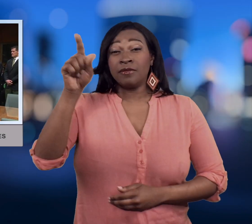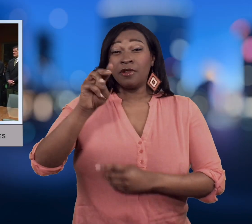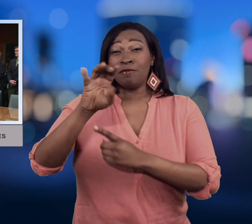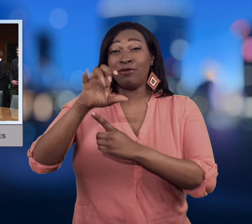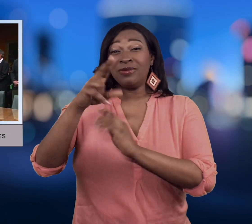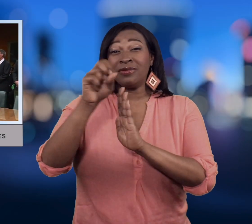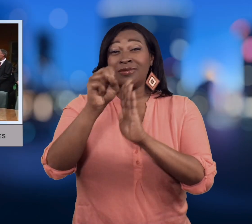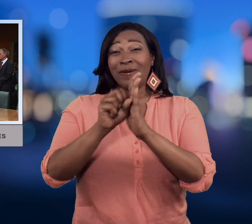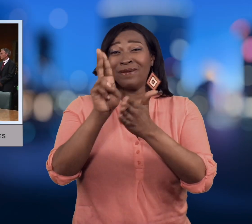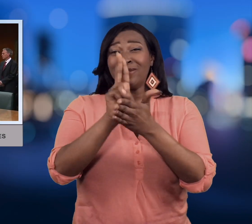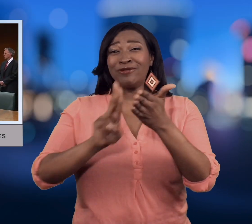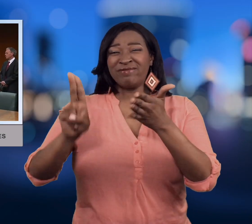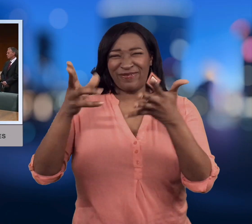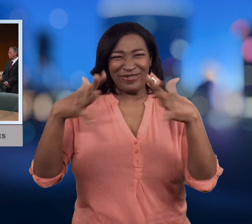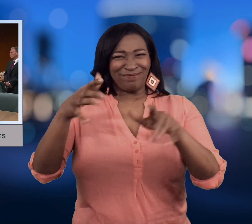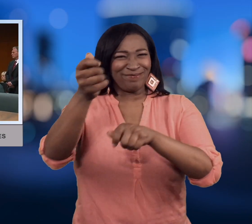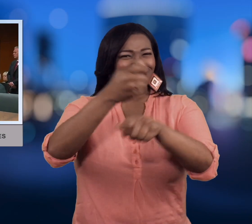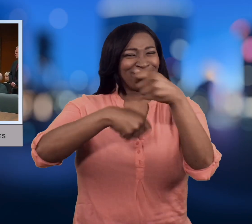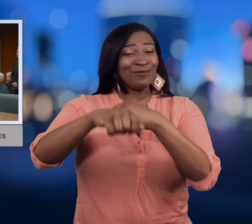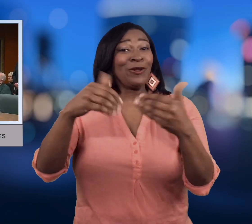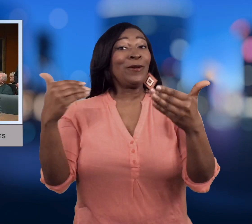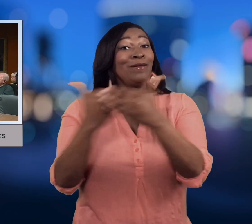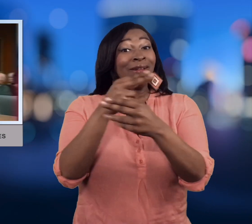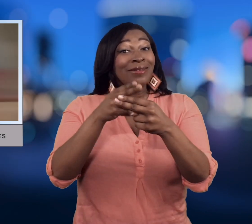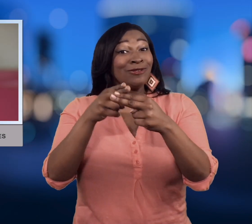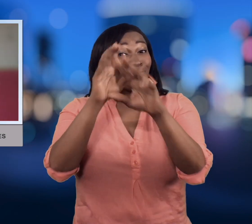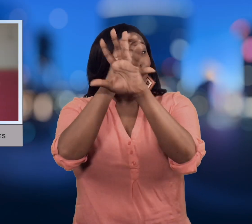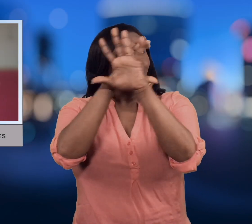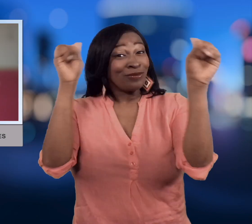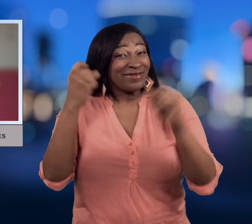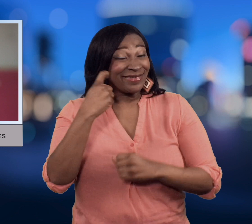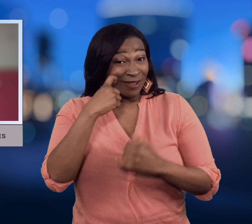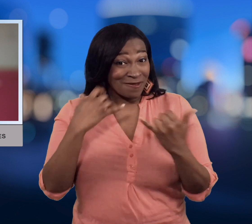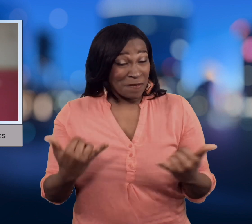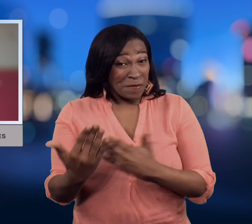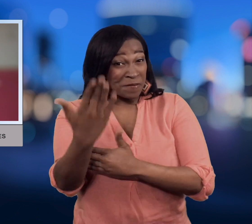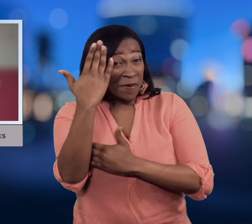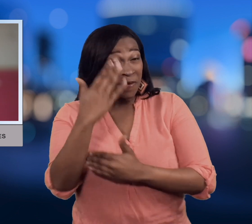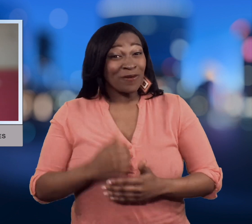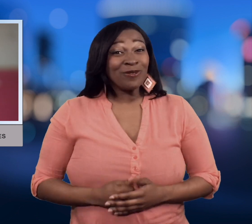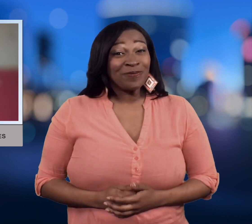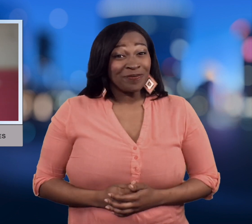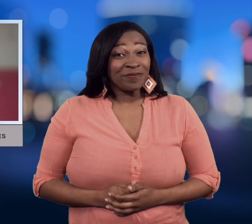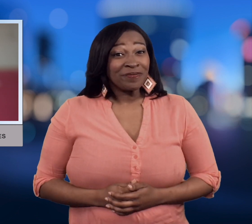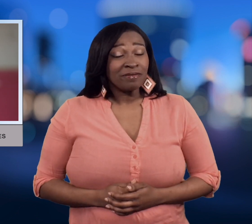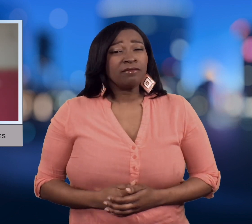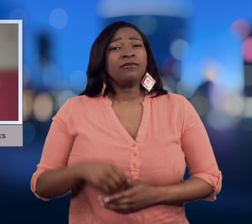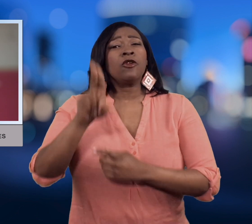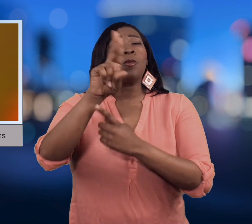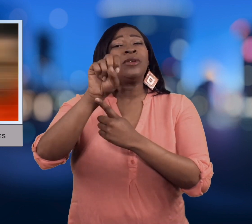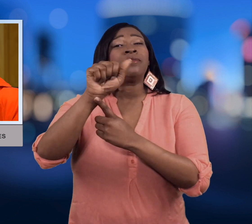A new interim president was named at Michigan State University Wednesday morning.